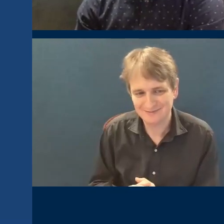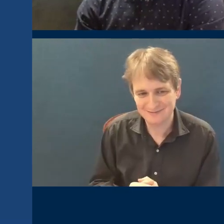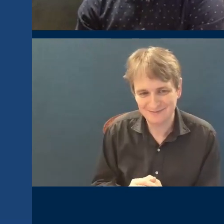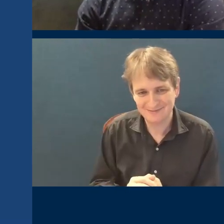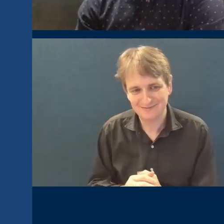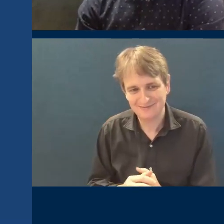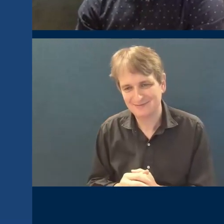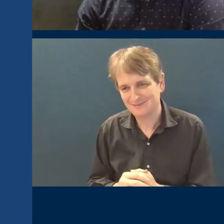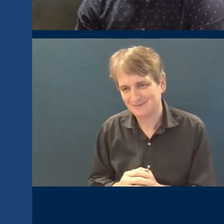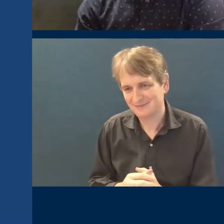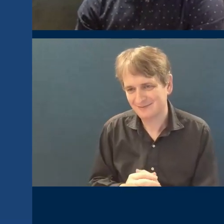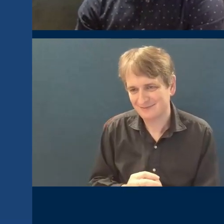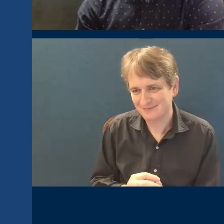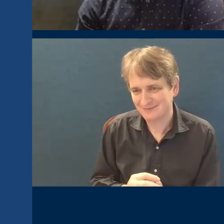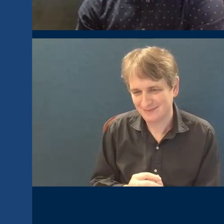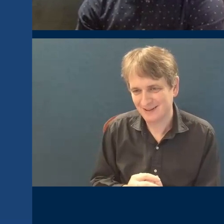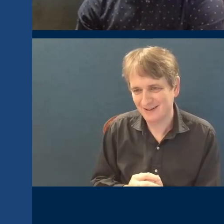go back and correct those mistakes as you see them